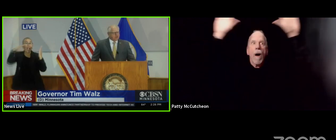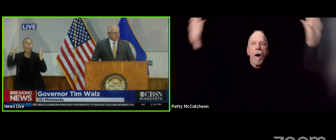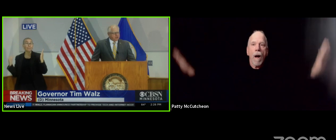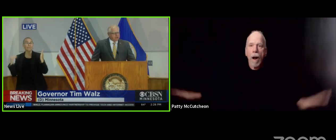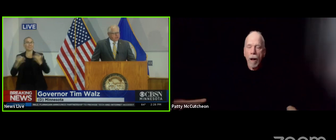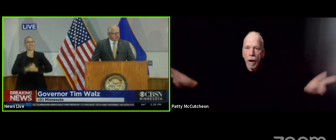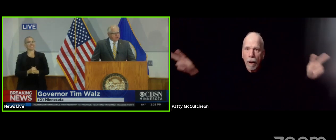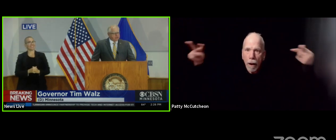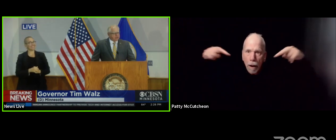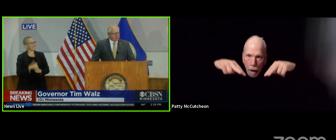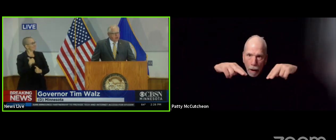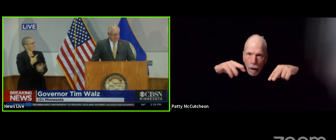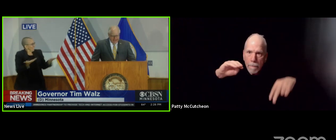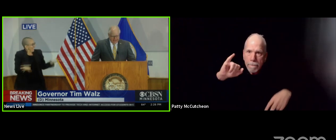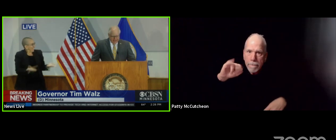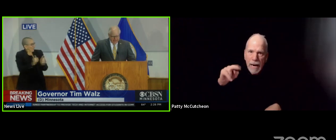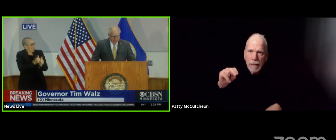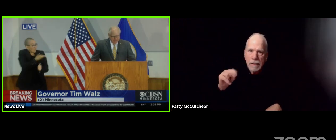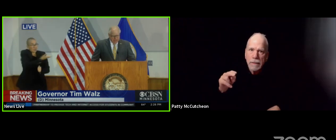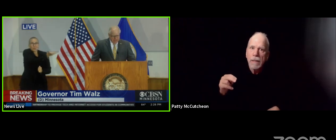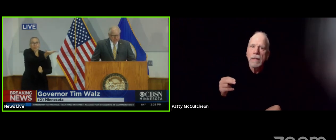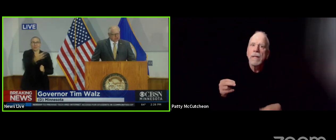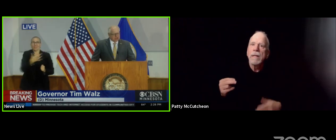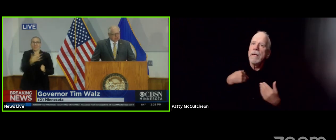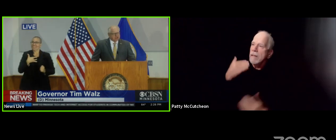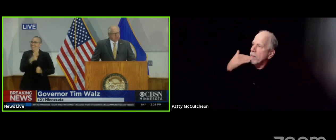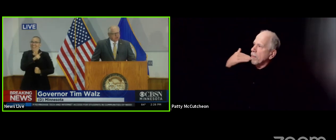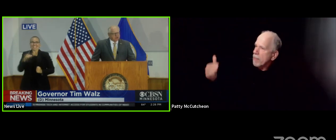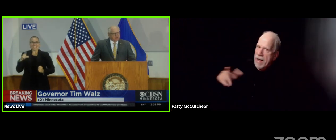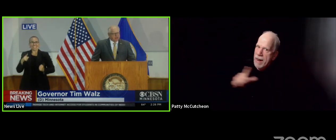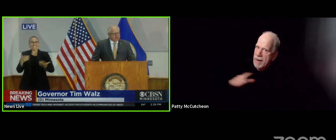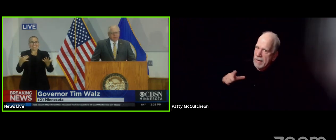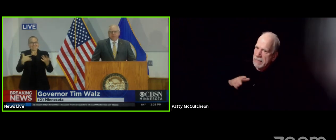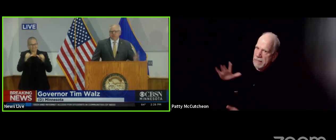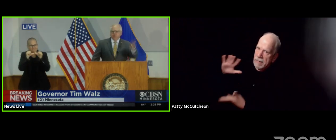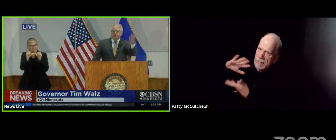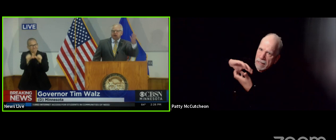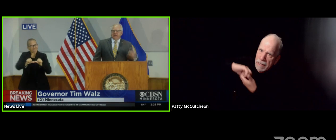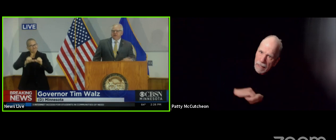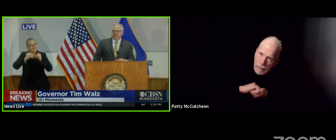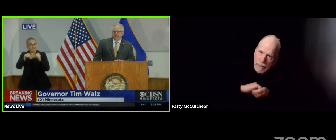FOR CONTINUING TO GET THIS RIGHT. ^ AND THIS IS JUST THE FIRST OF MANY STEPS. WITH THAT, I THINK WE'D BE GLAD